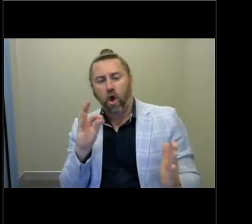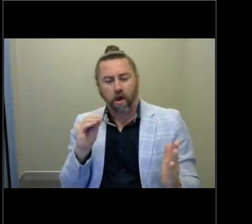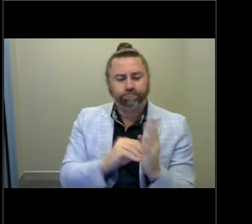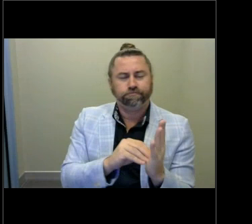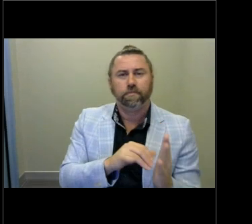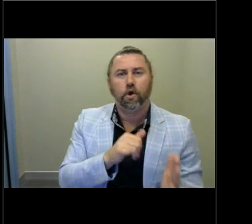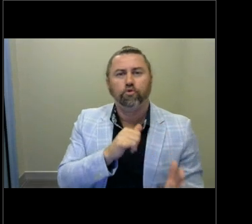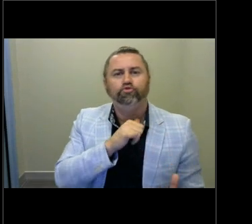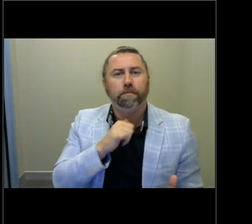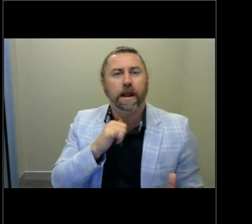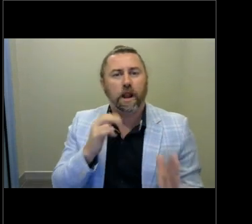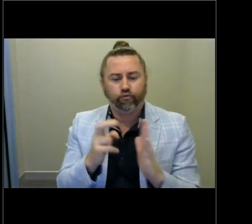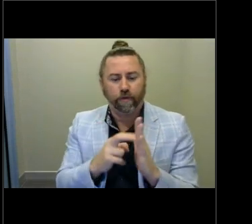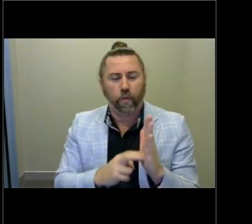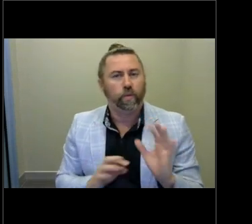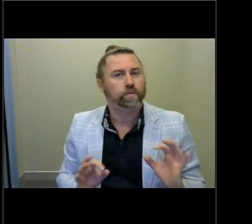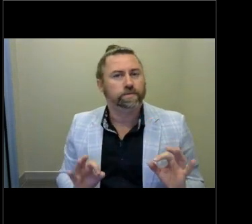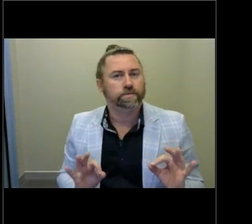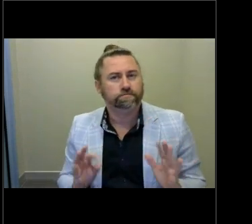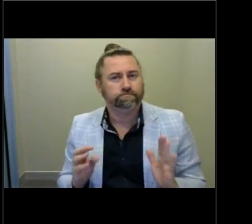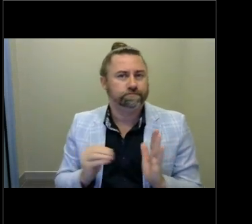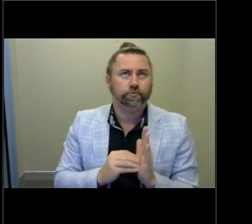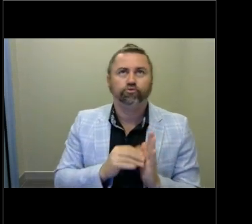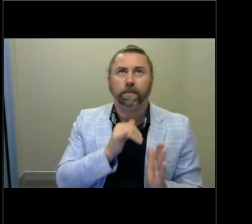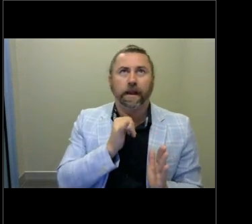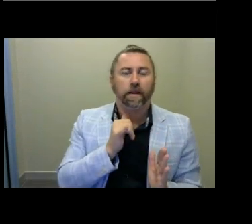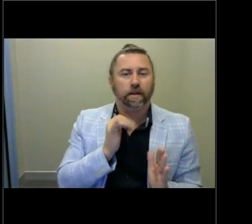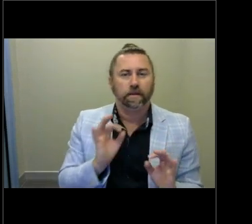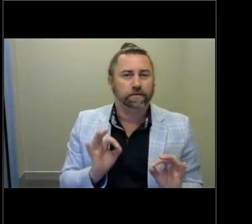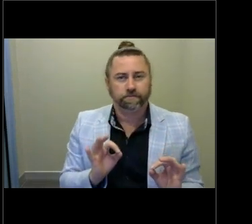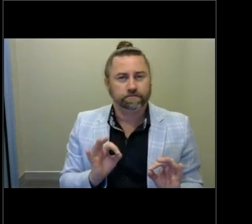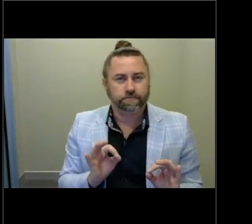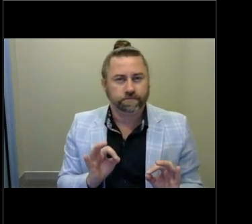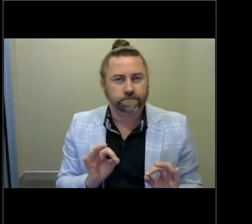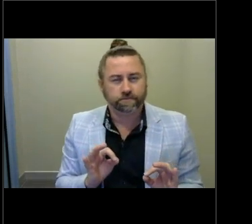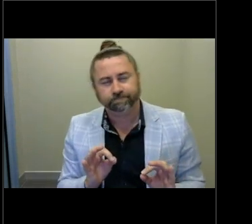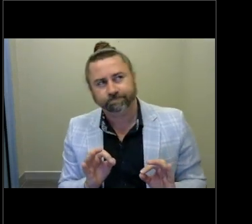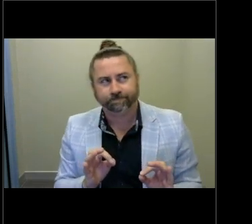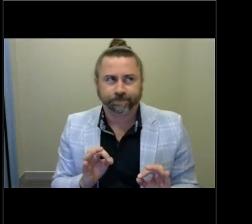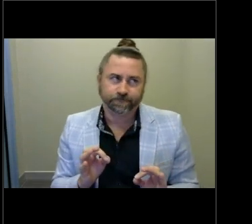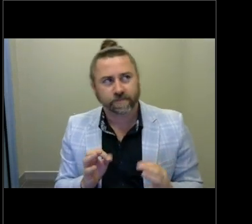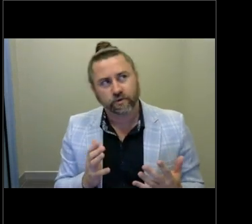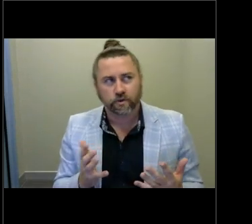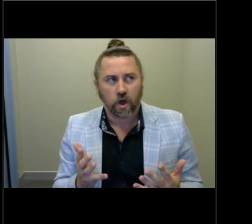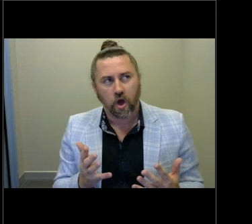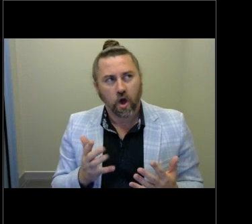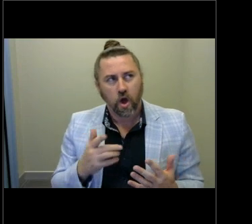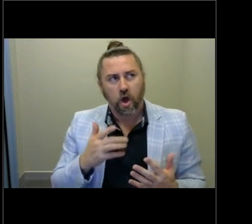So that shouldn't, you know, create barriers in terms of that.